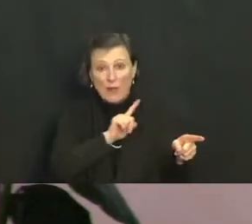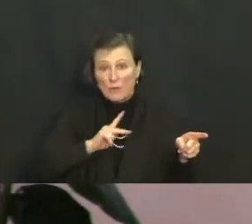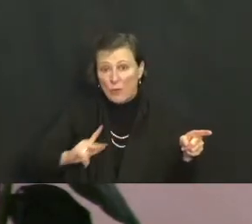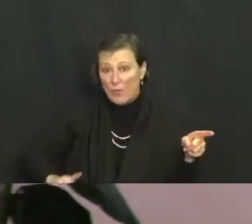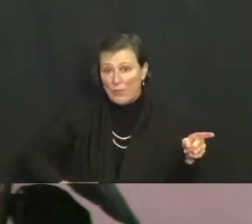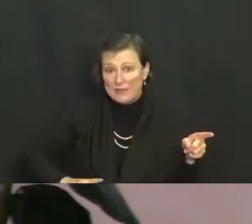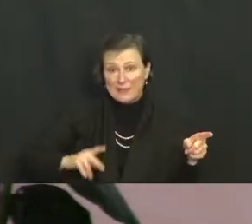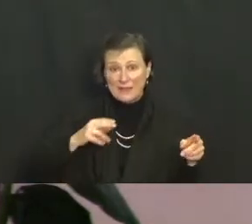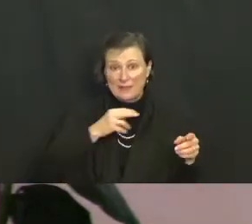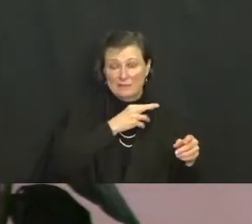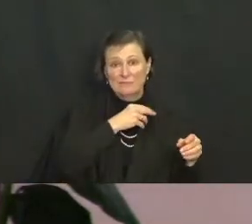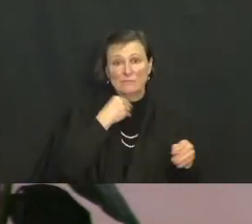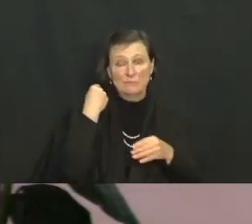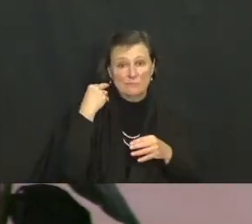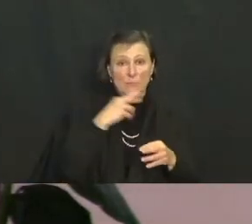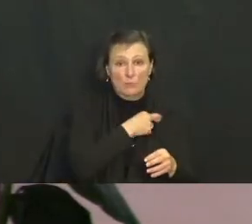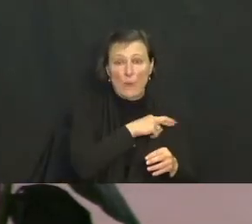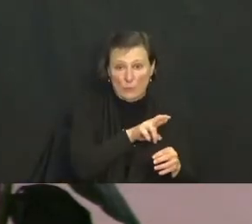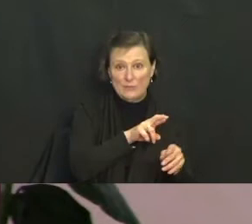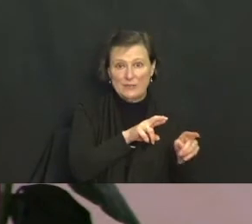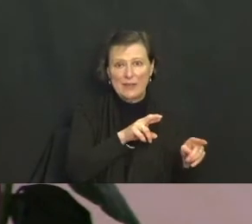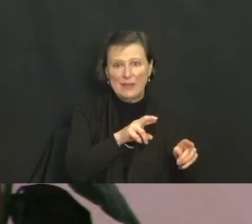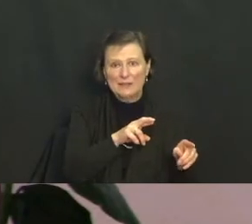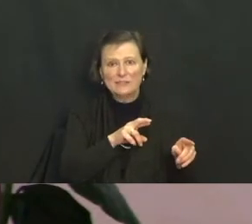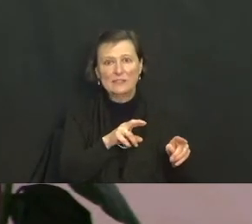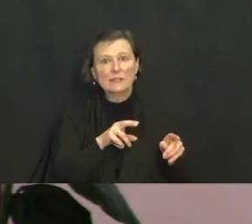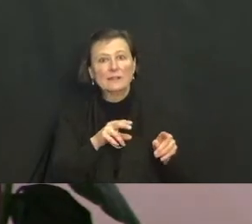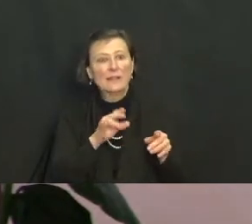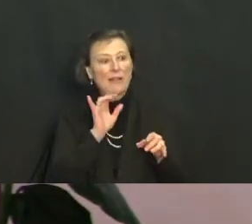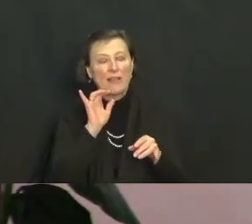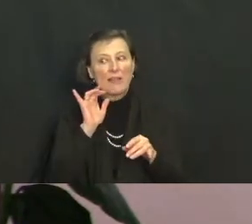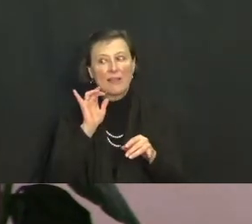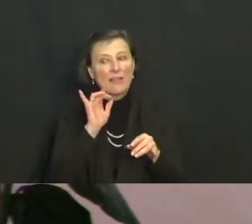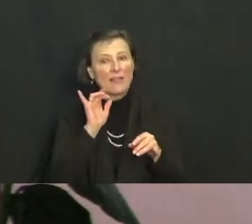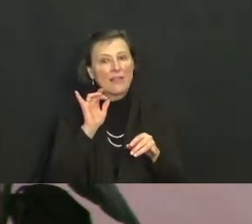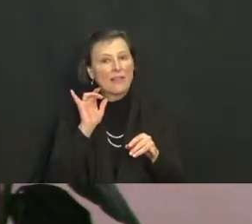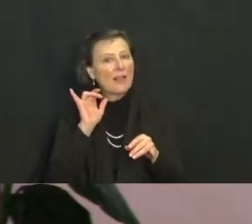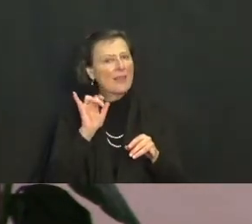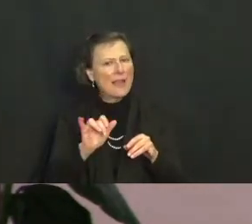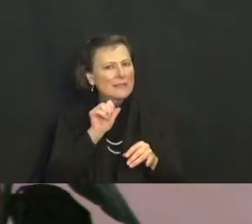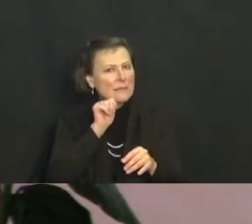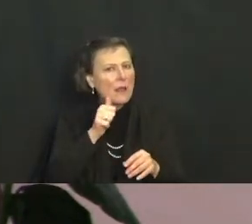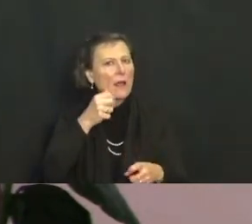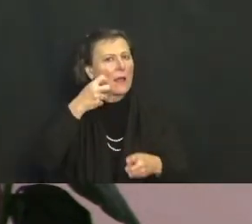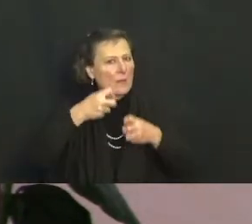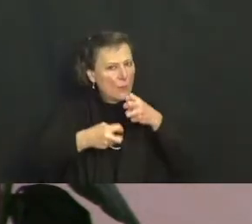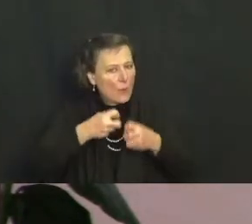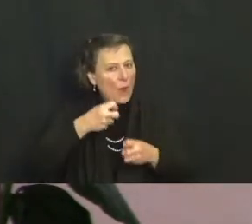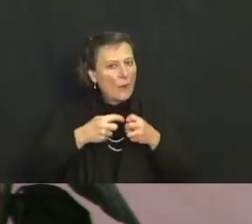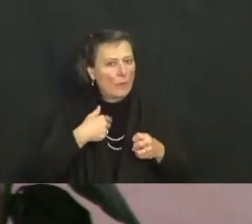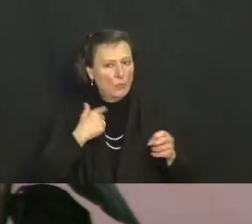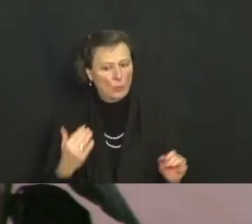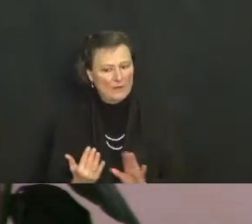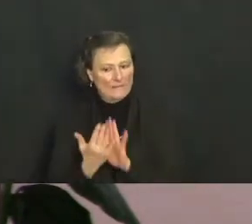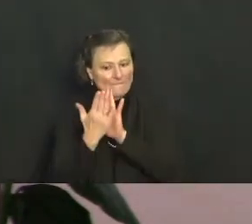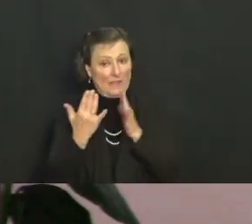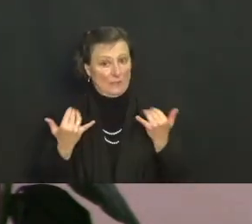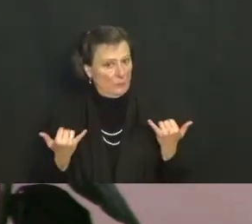saw in my own life when I was young, that's not the problem that we face today.